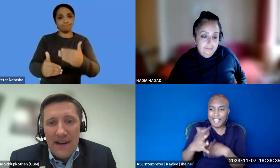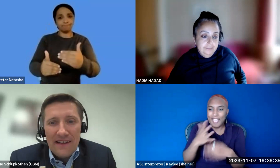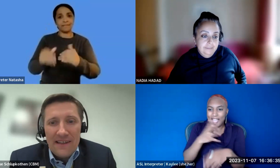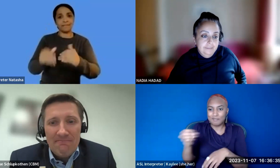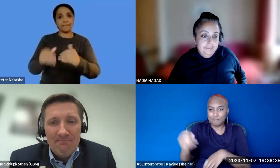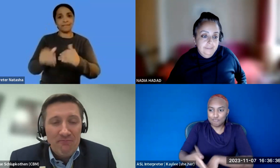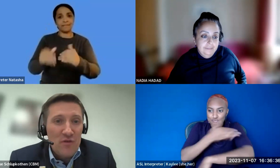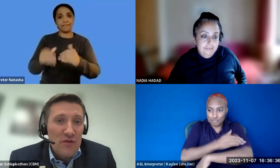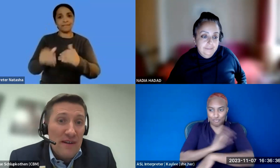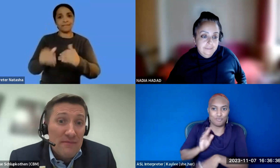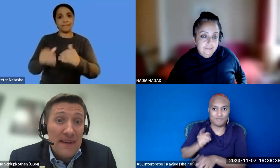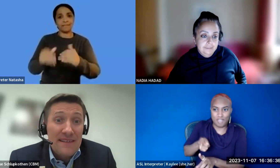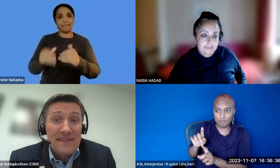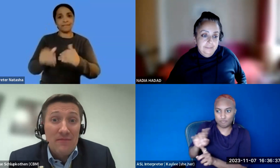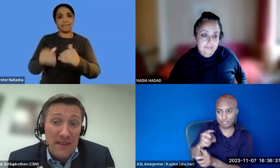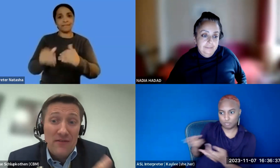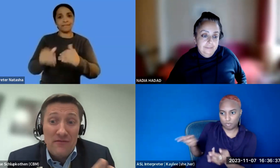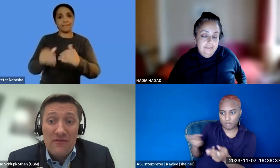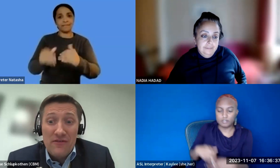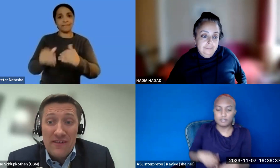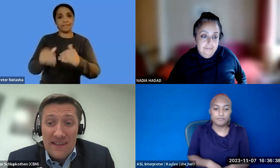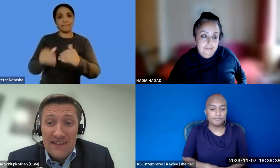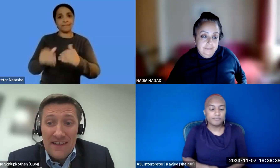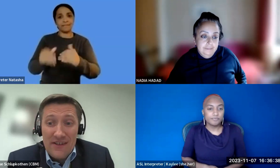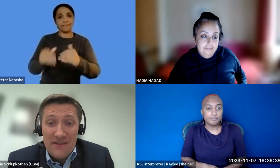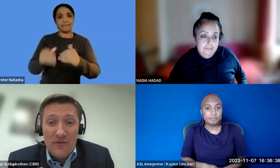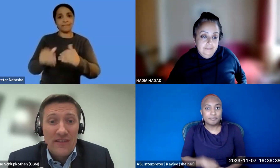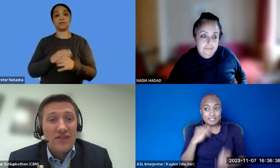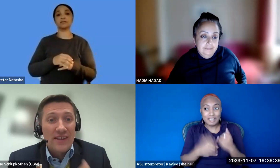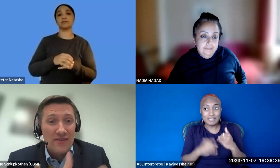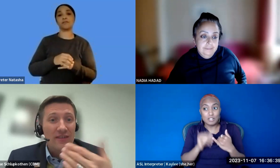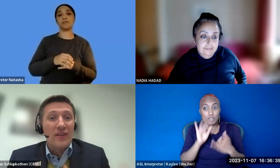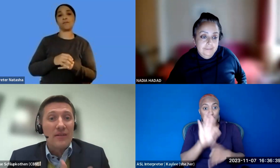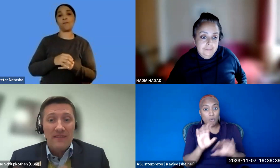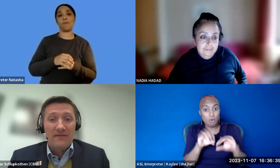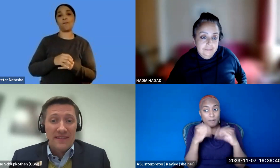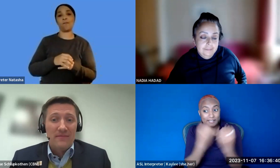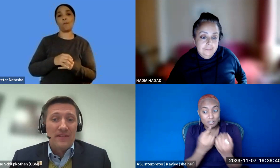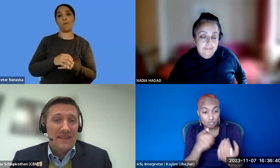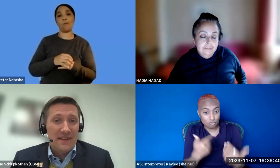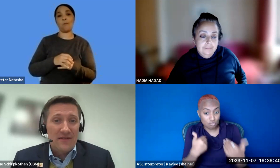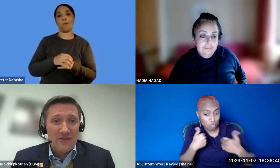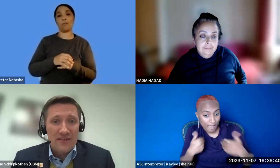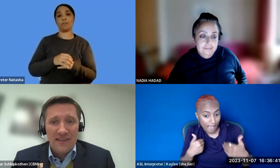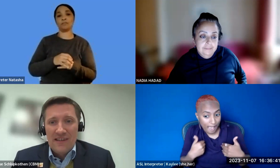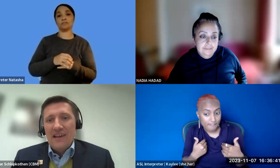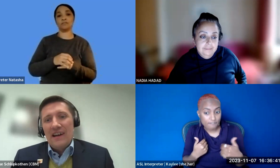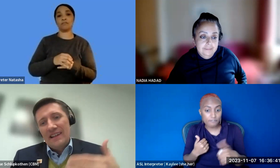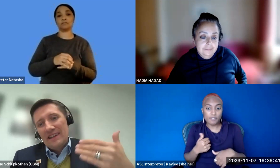Finally, do you have spaces within your own organization to exchange about disability inclusion,